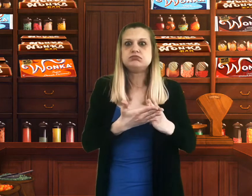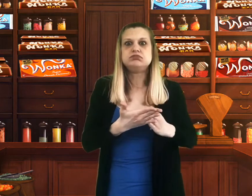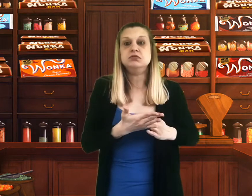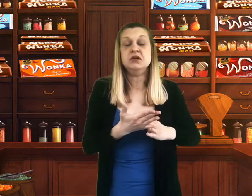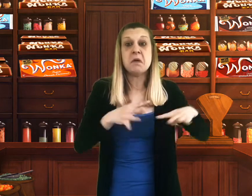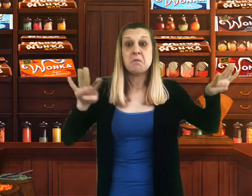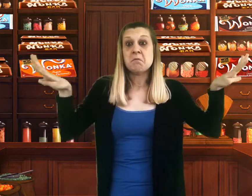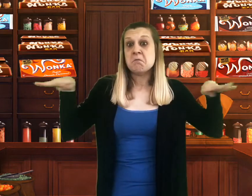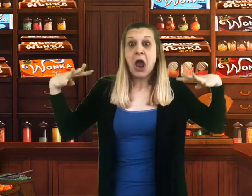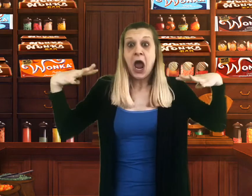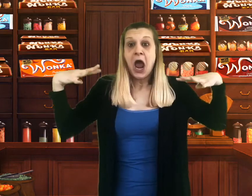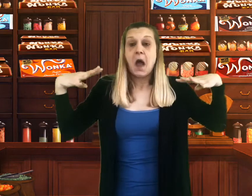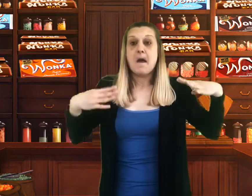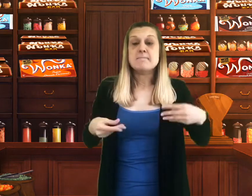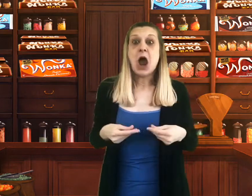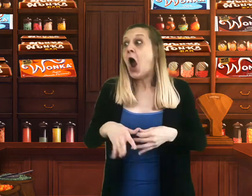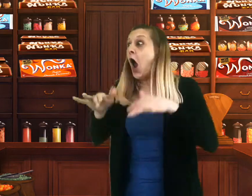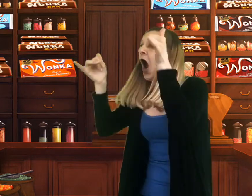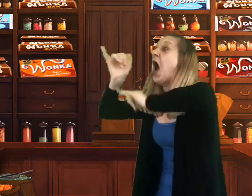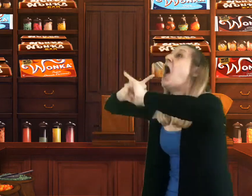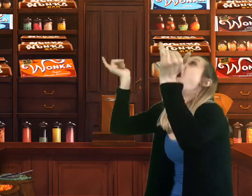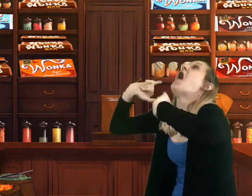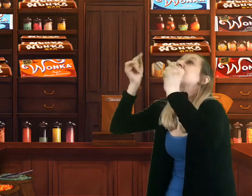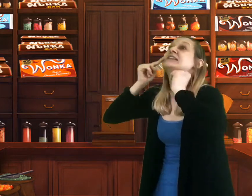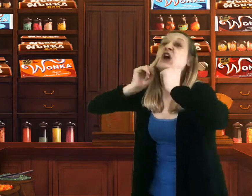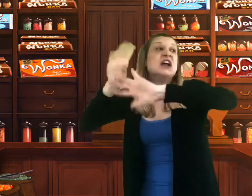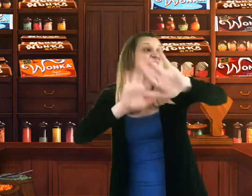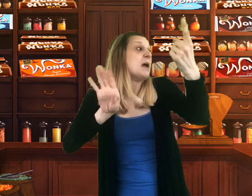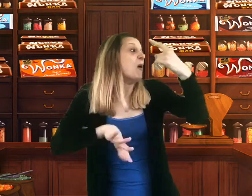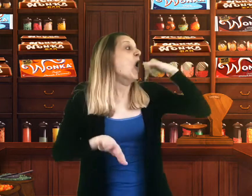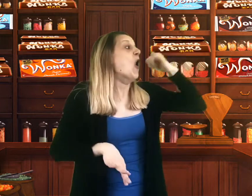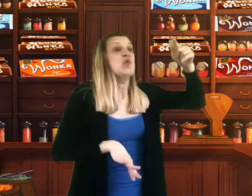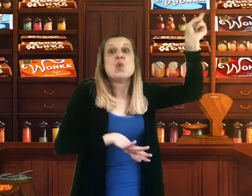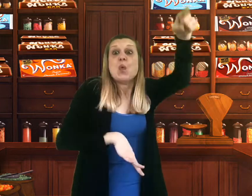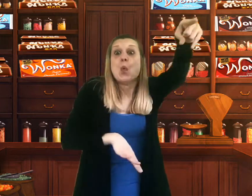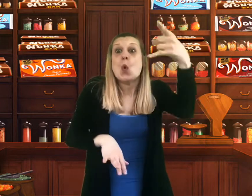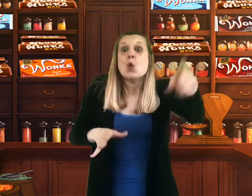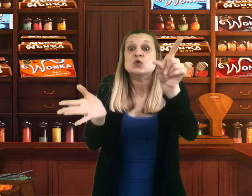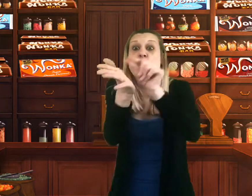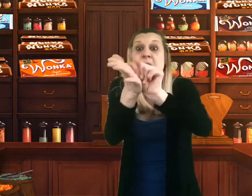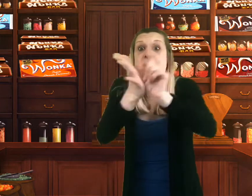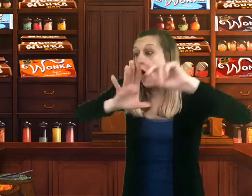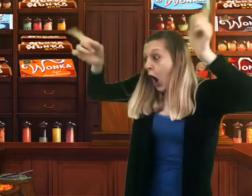Someone yelled, "Somebody call the newspapers quick and let them know!"